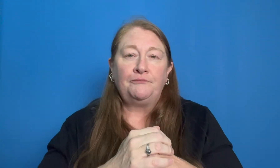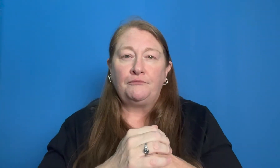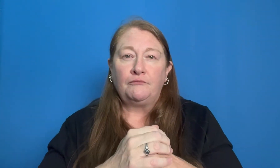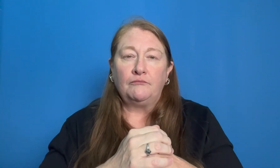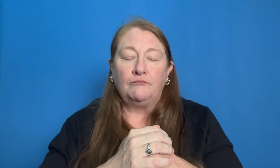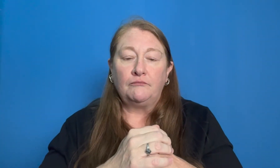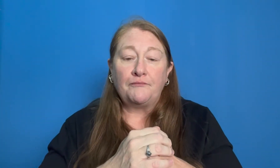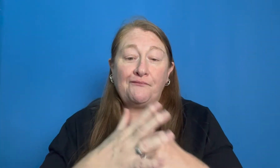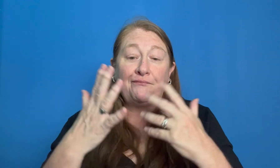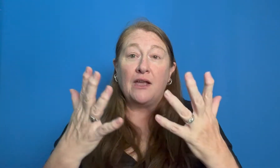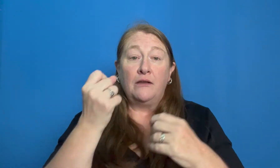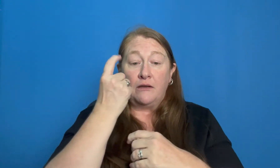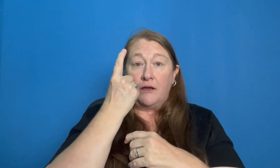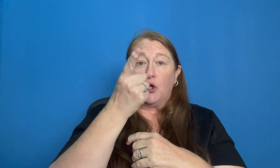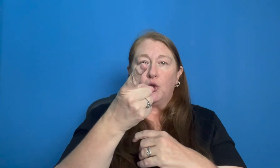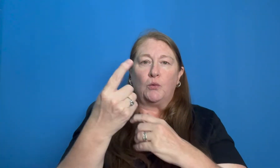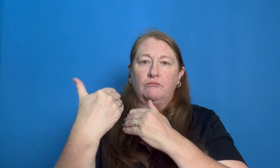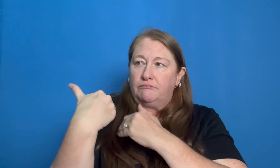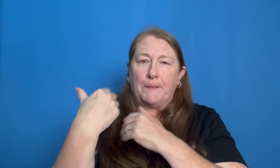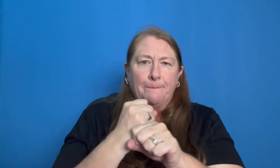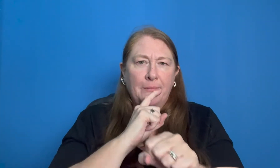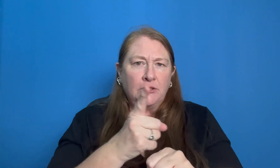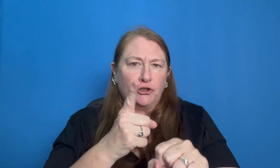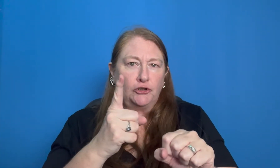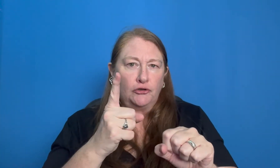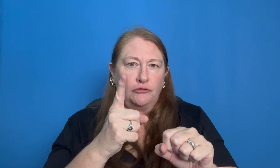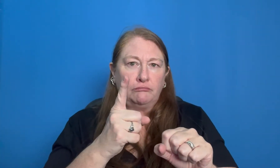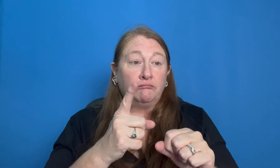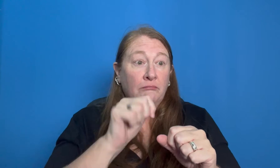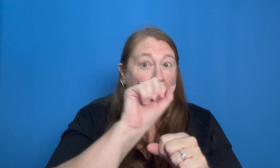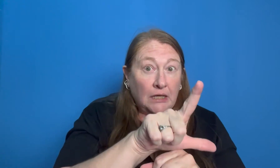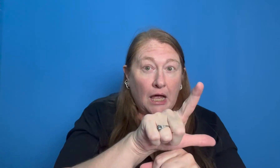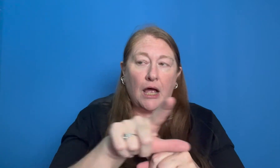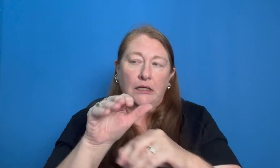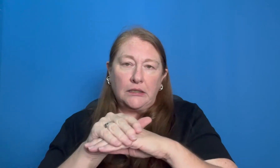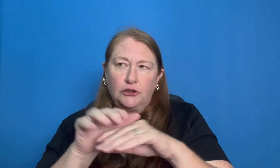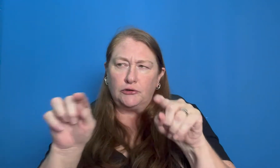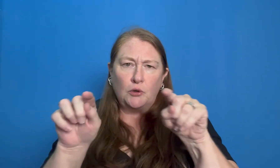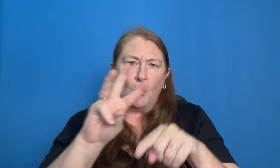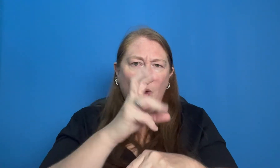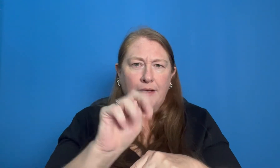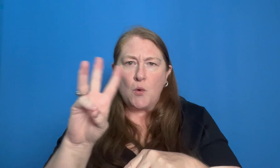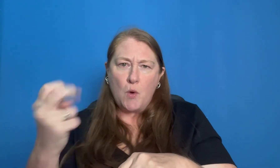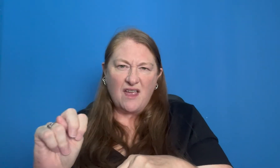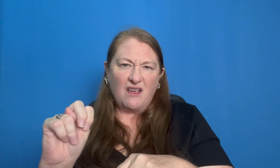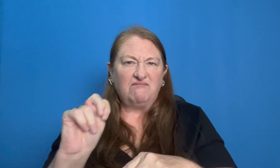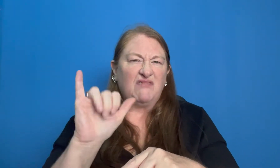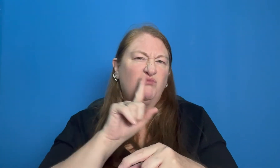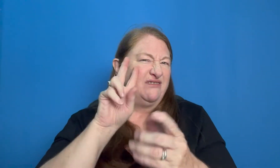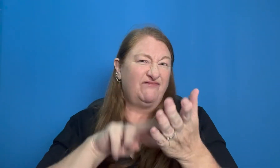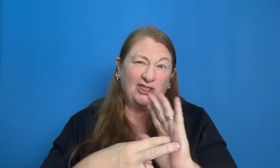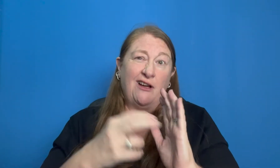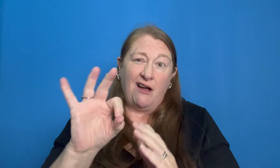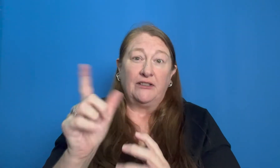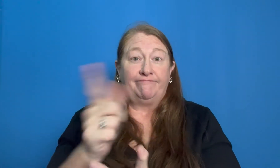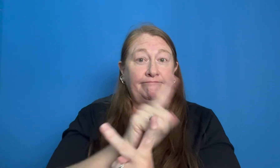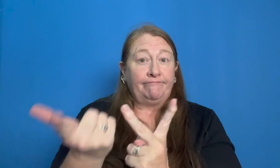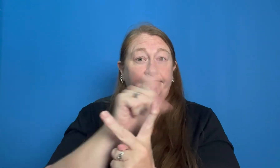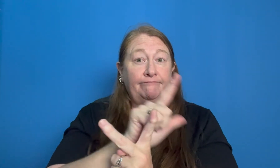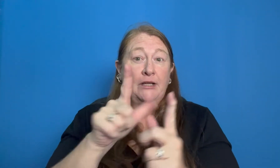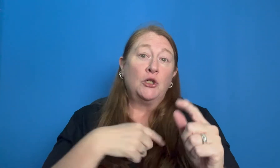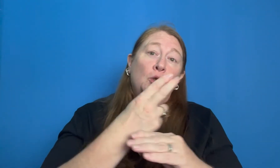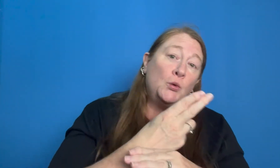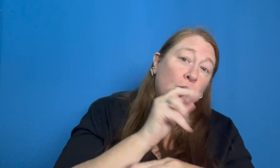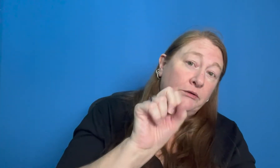Bottom line, you are responsible for making plans for when